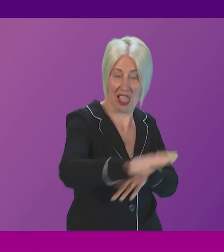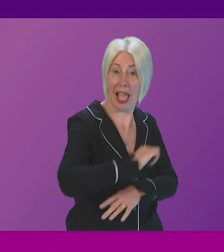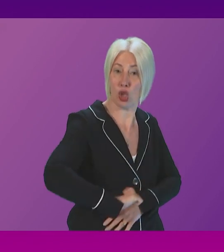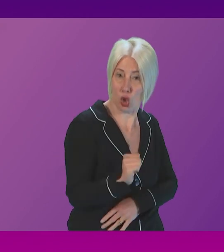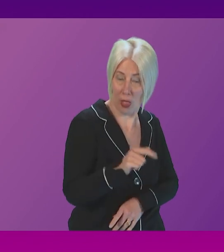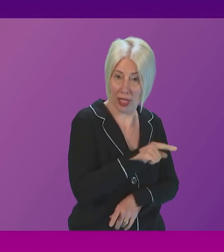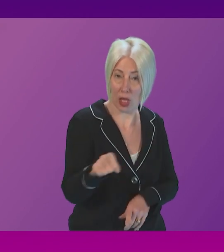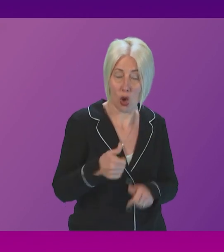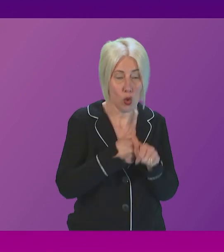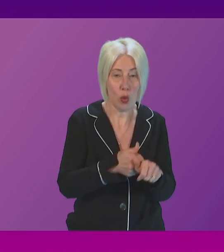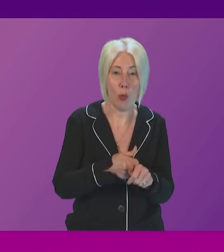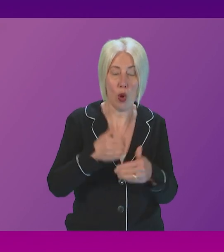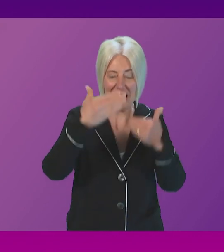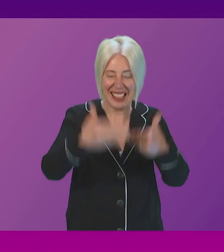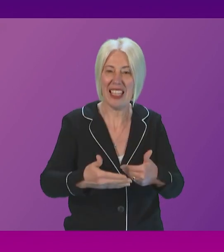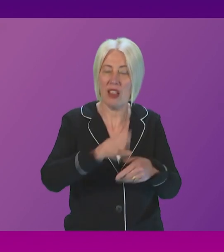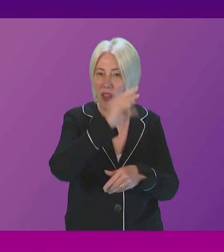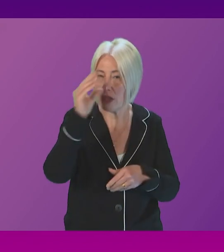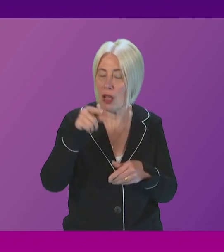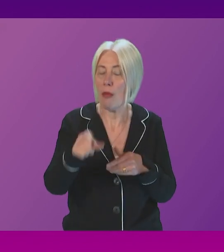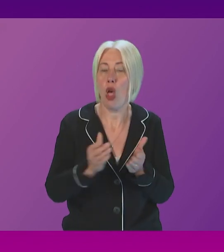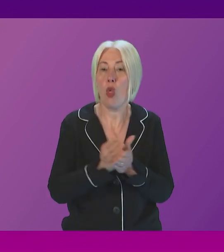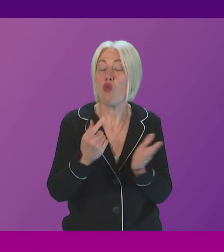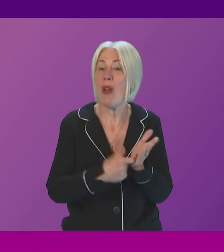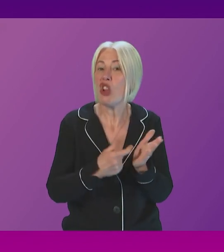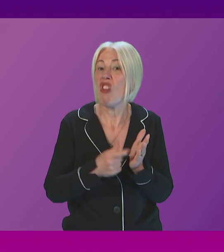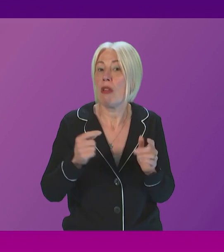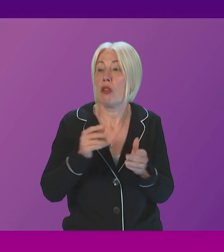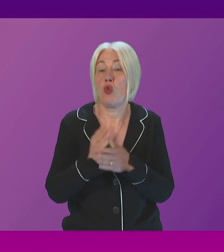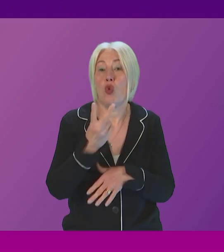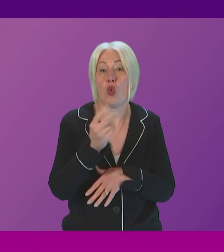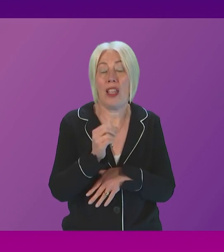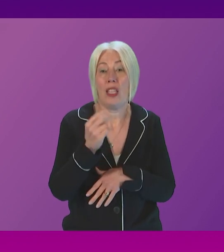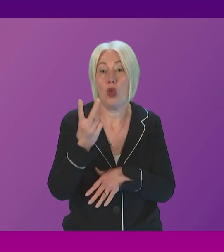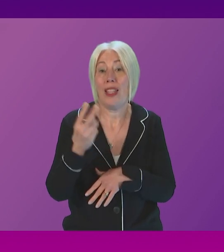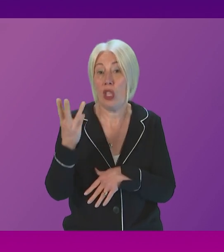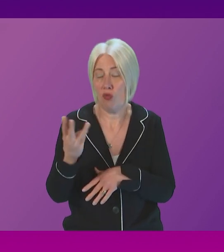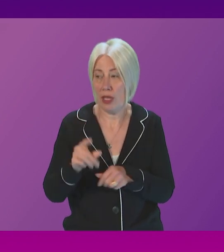support seasonal ranger activity in 2023. That includes running another round of the successful